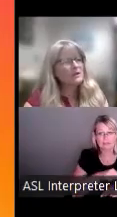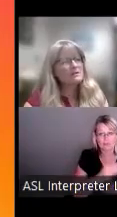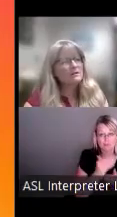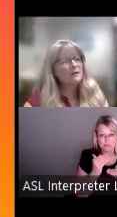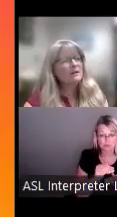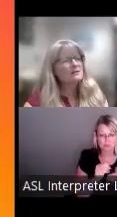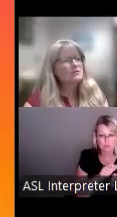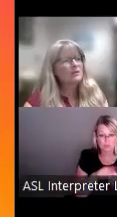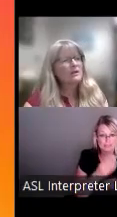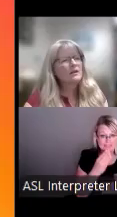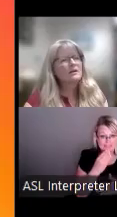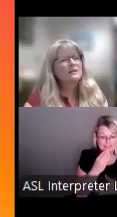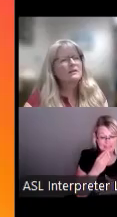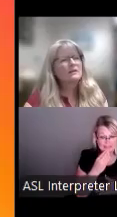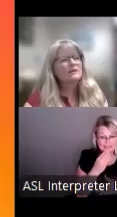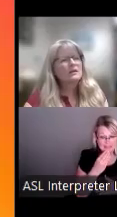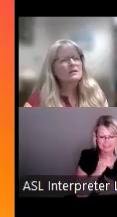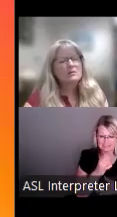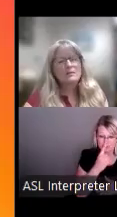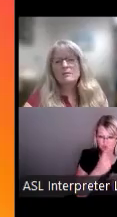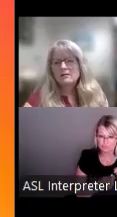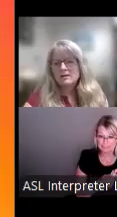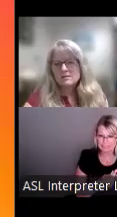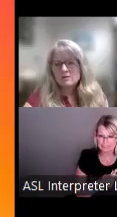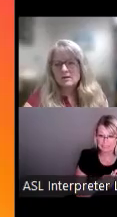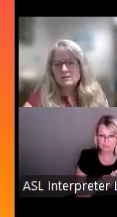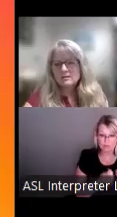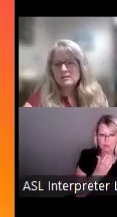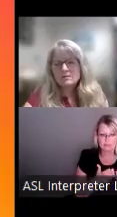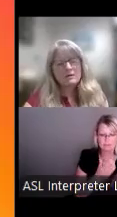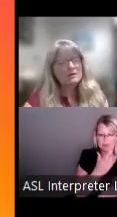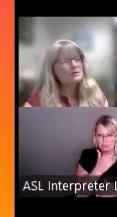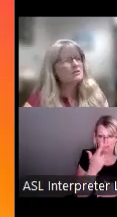eat, and that gets tricky, and so maybe a restaurant experience